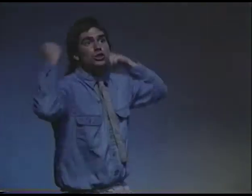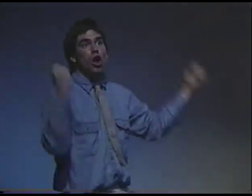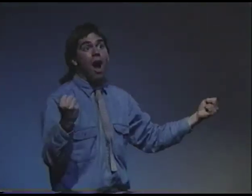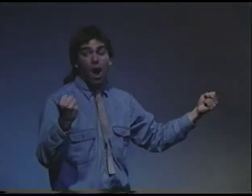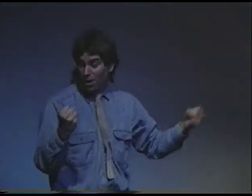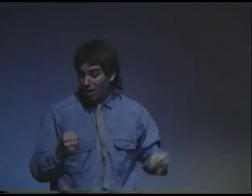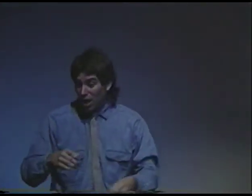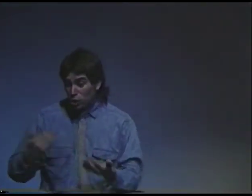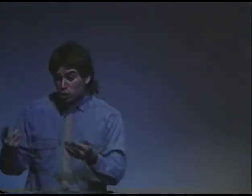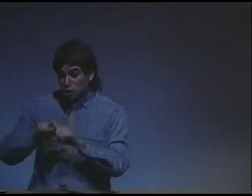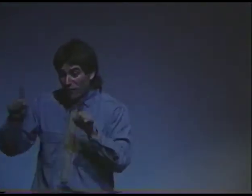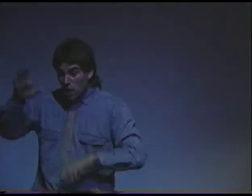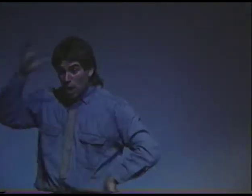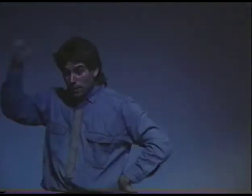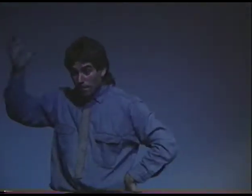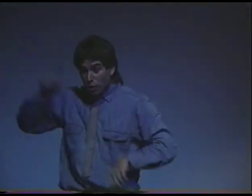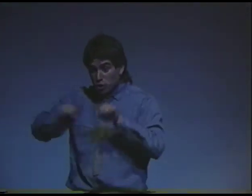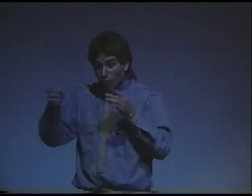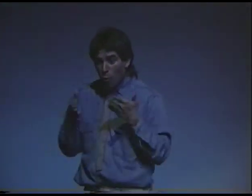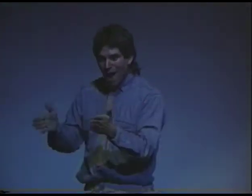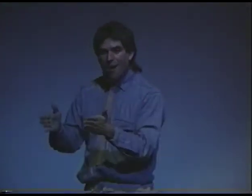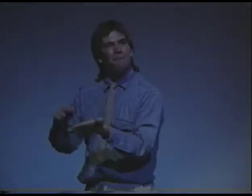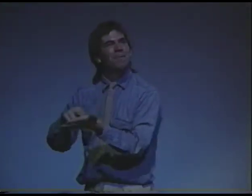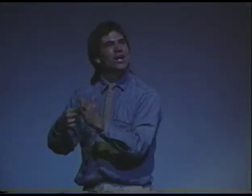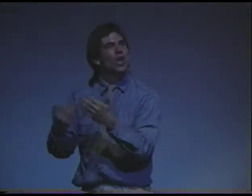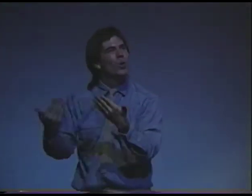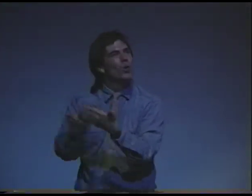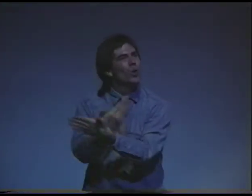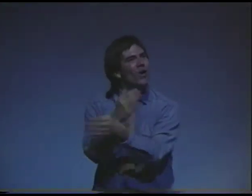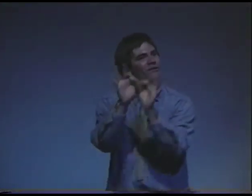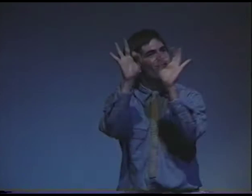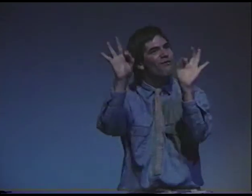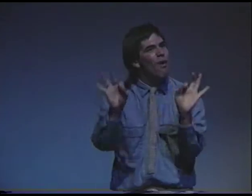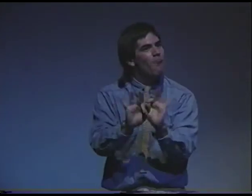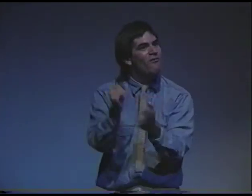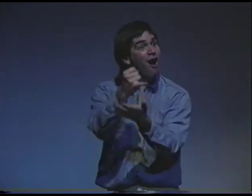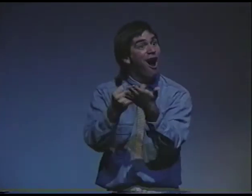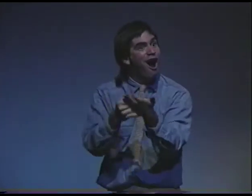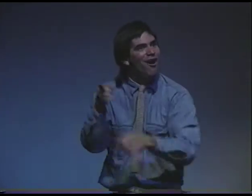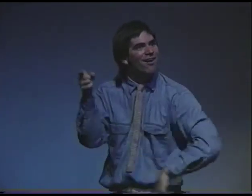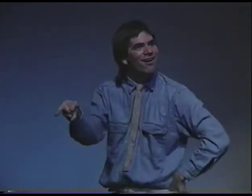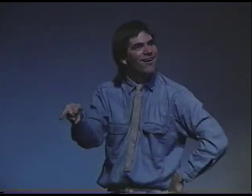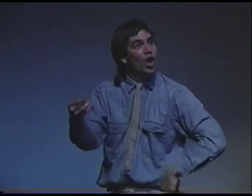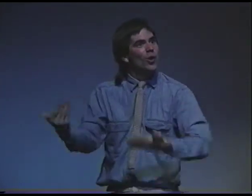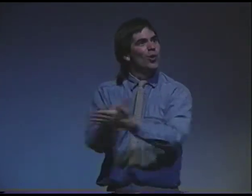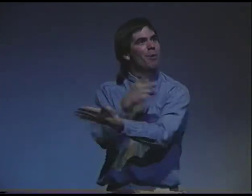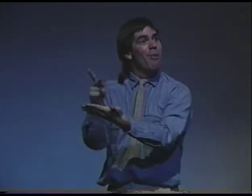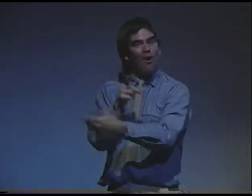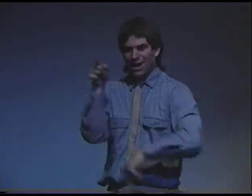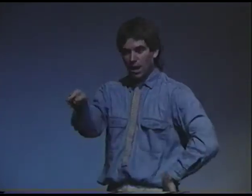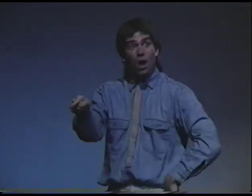The concept is different, but the image is strong. So that means it's a new art form.